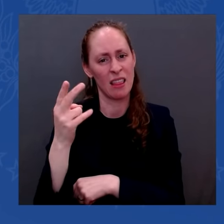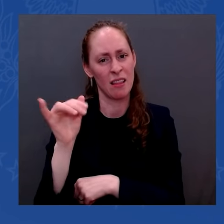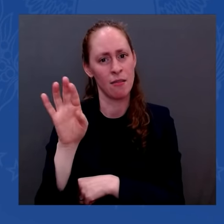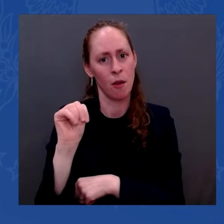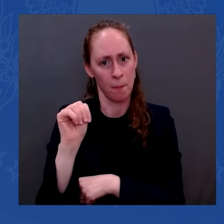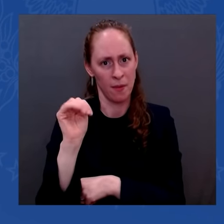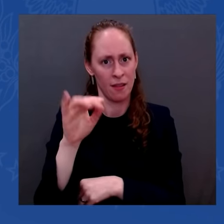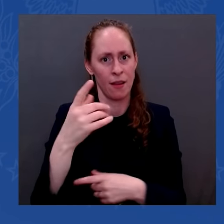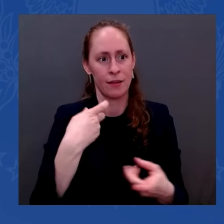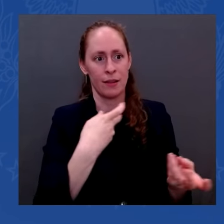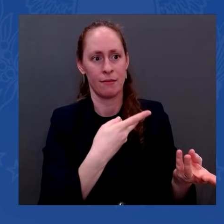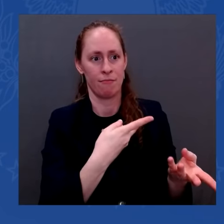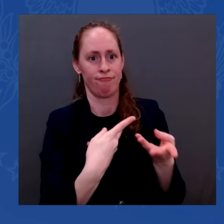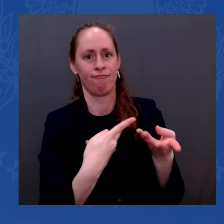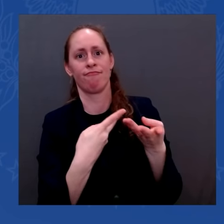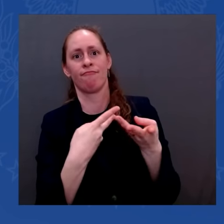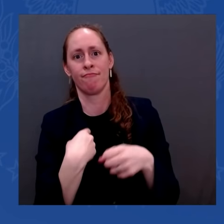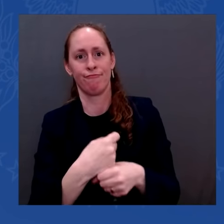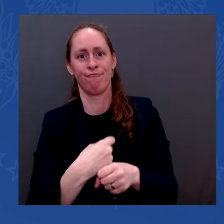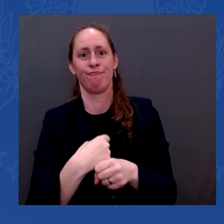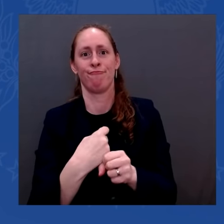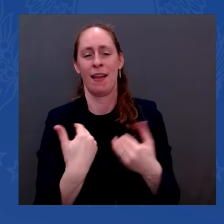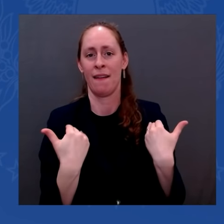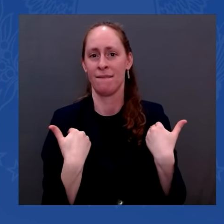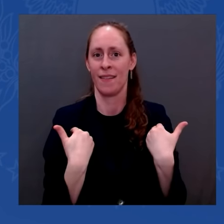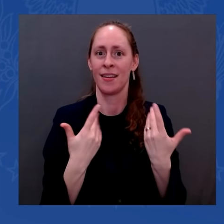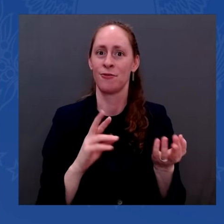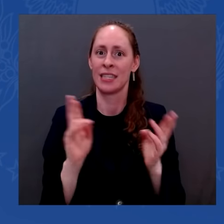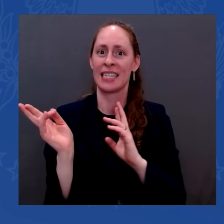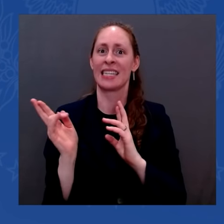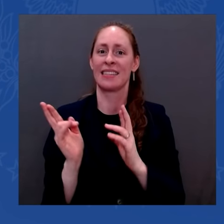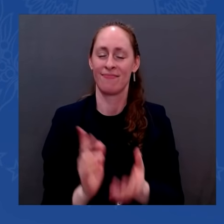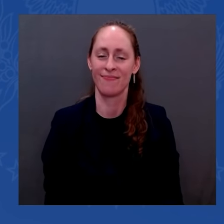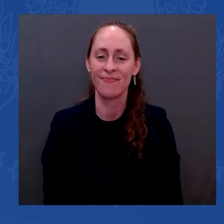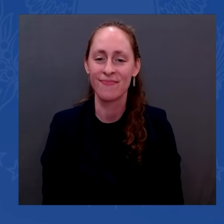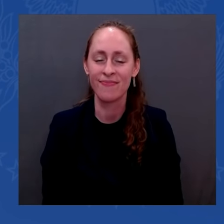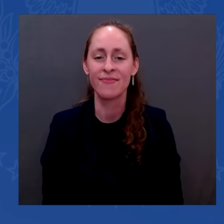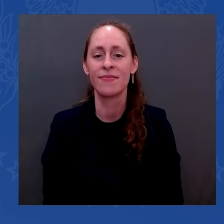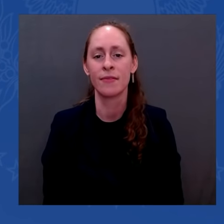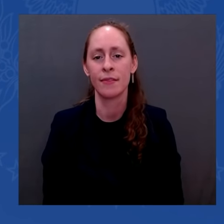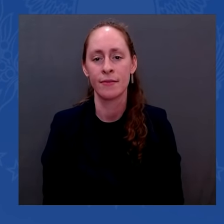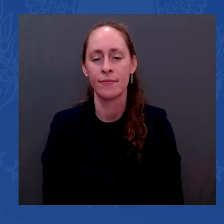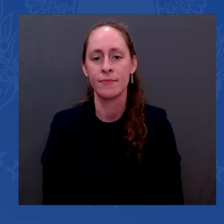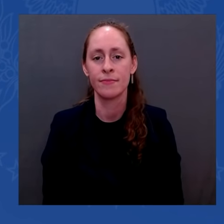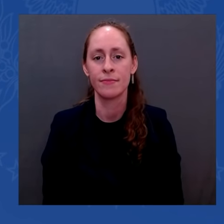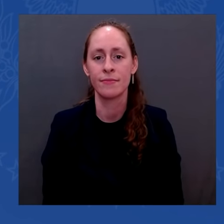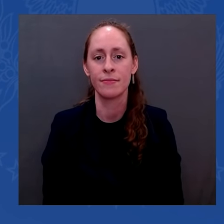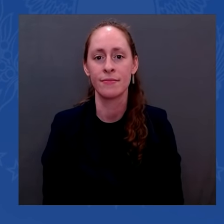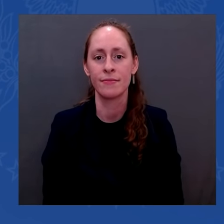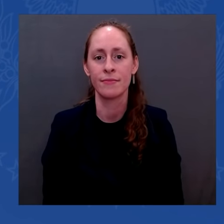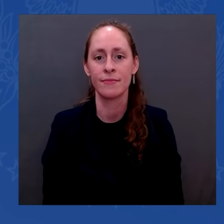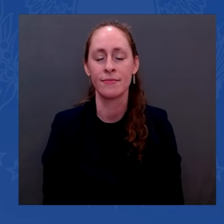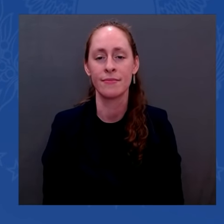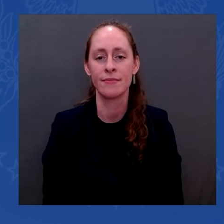we're pumping it right back down into the ground. So, the good news is that we are currently undertaking